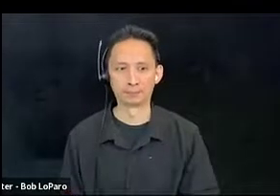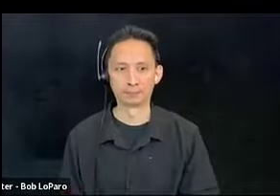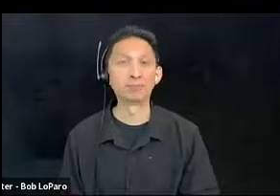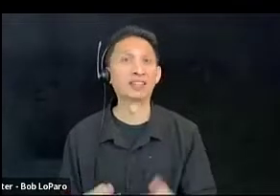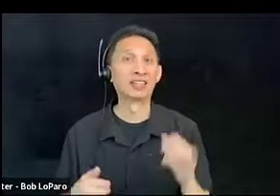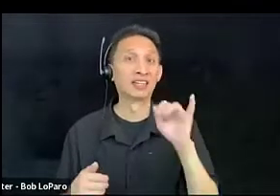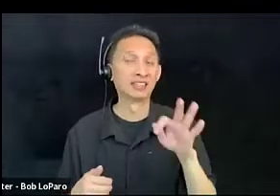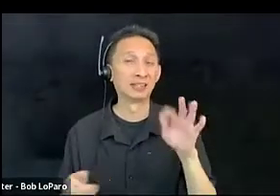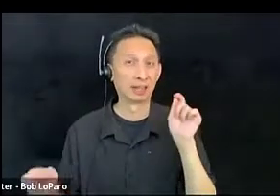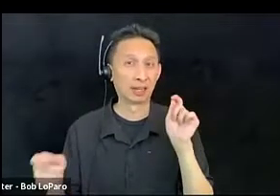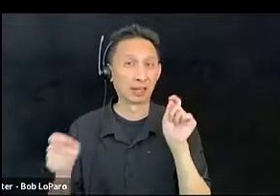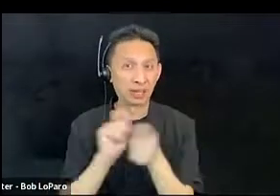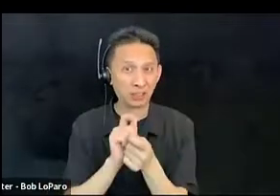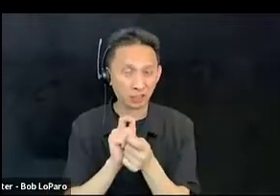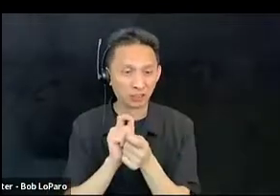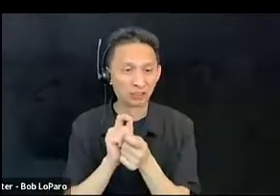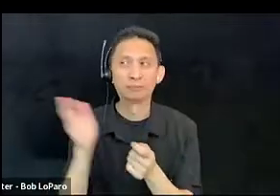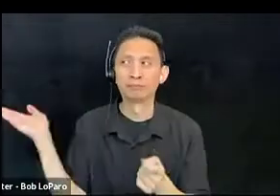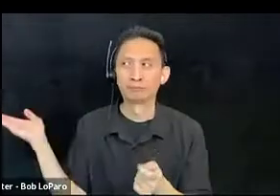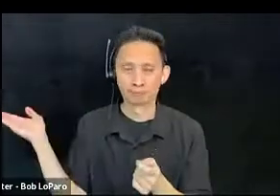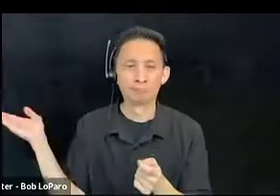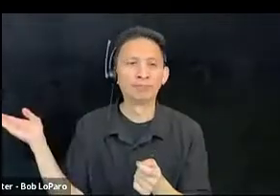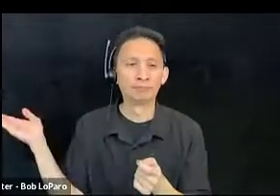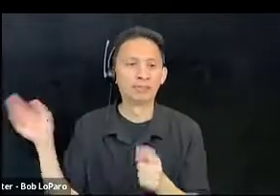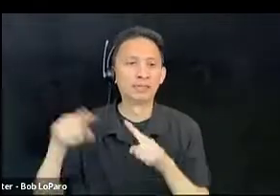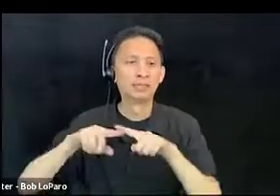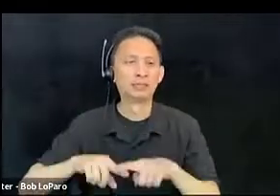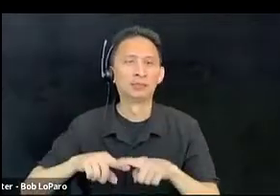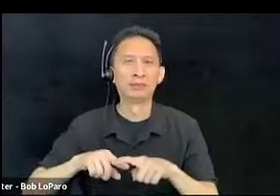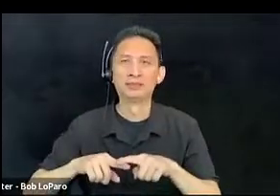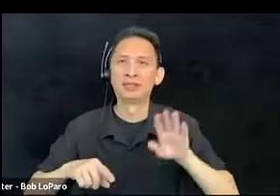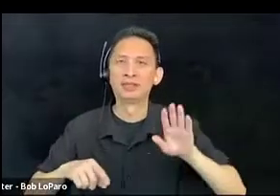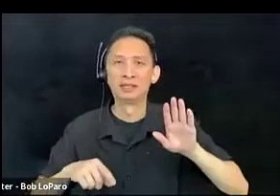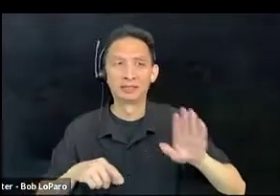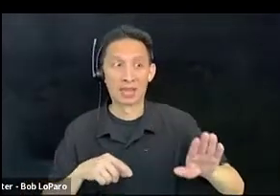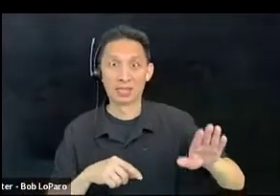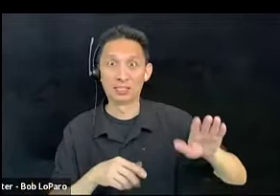they're based on the child's visual, their functional vision results.